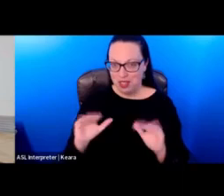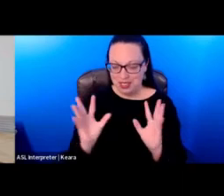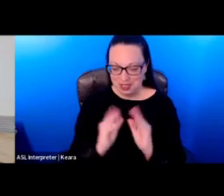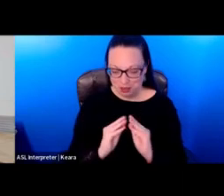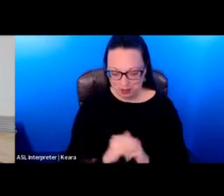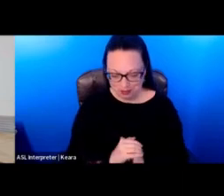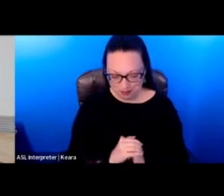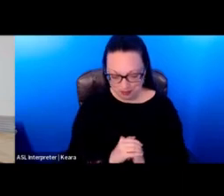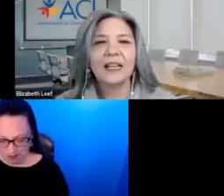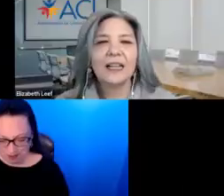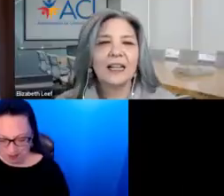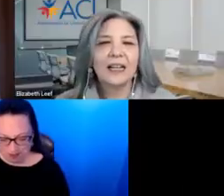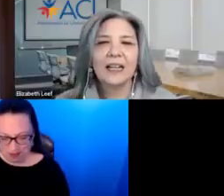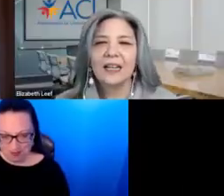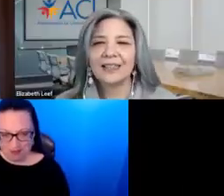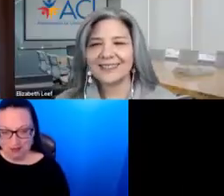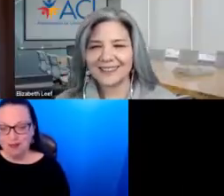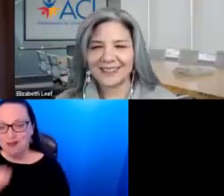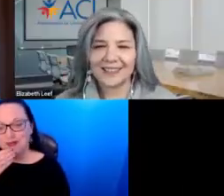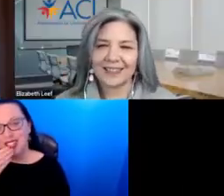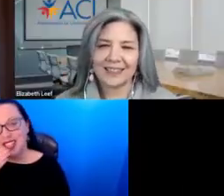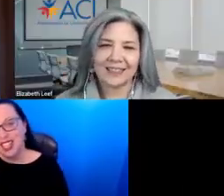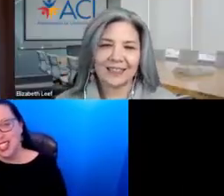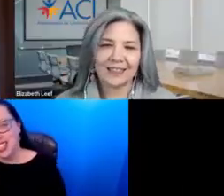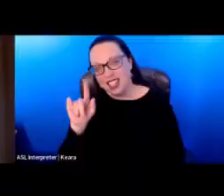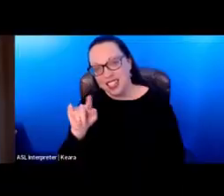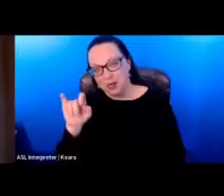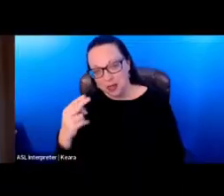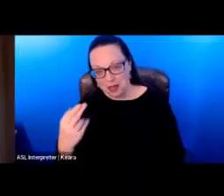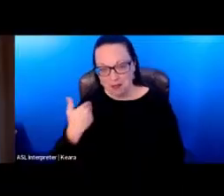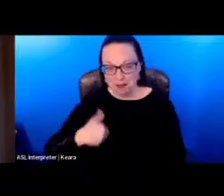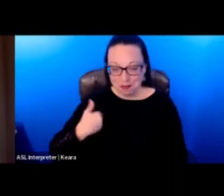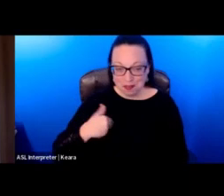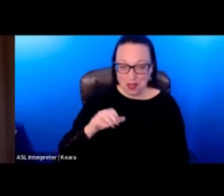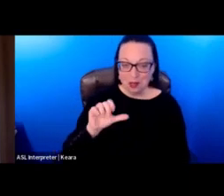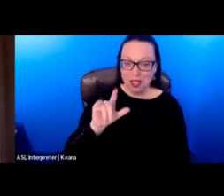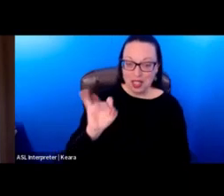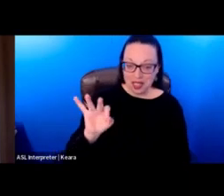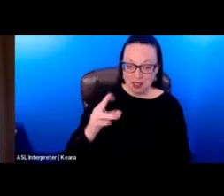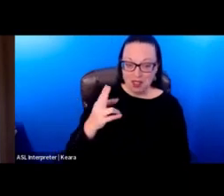Clifford Hymowitz: But thank you, Elizabeth. My name is Cliff Hymowitz what little hair I have